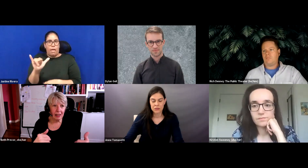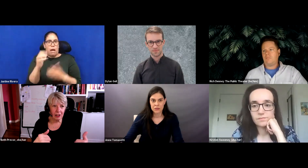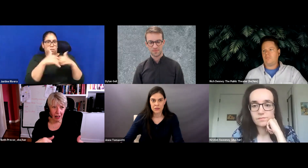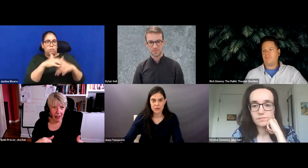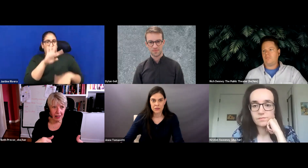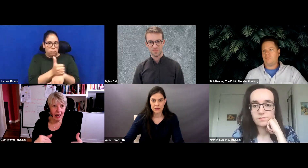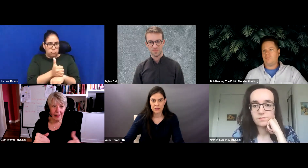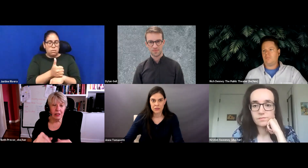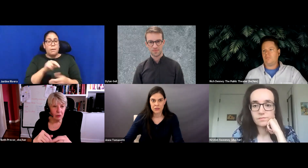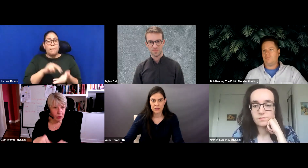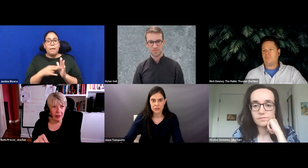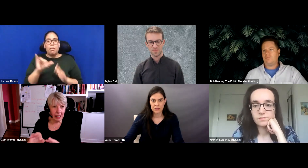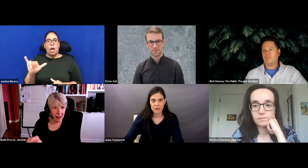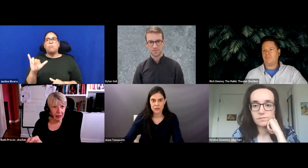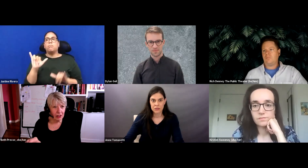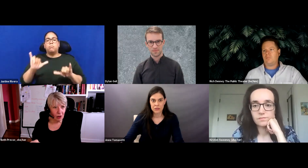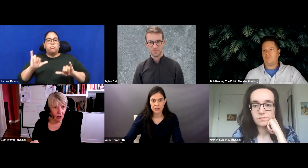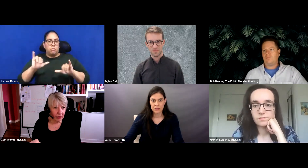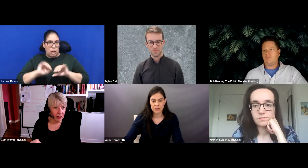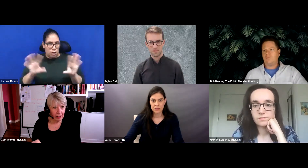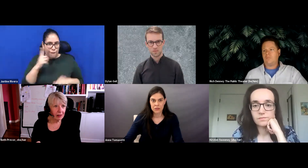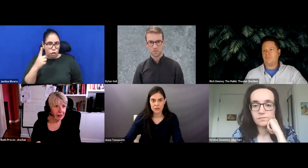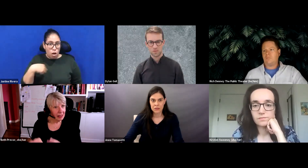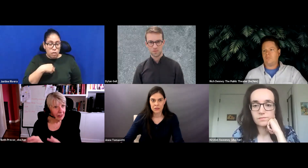clear to us, and that was really made clear to all the Deaf